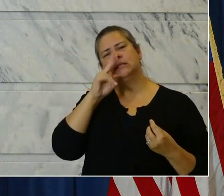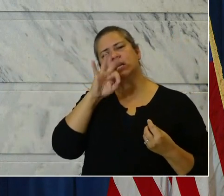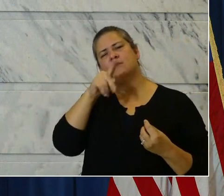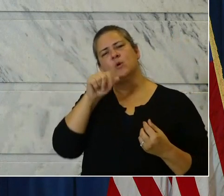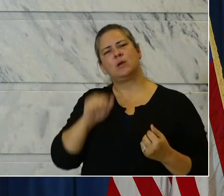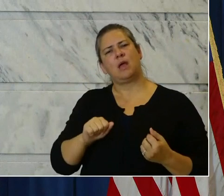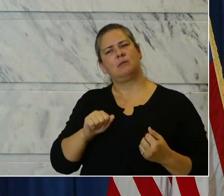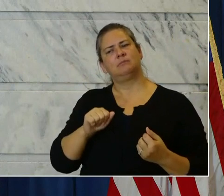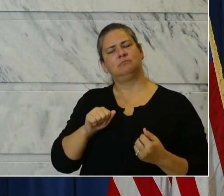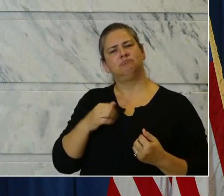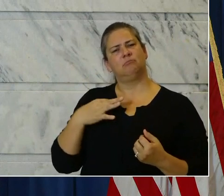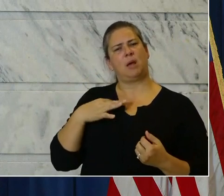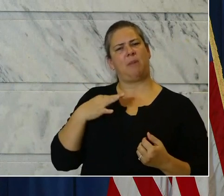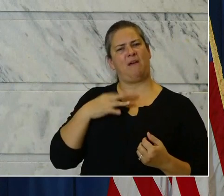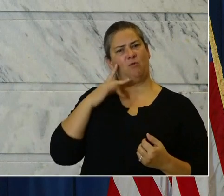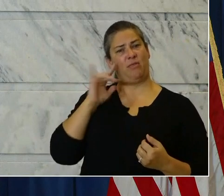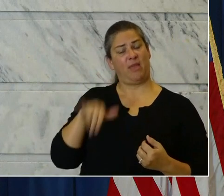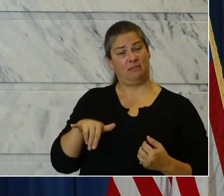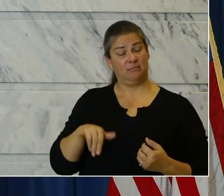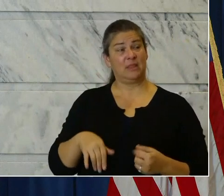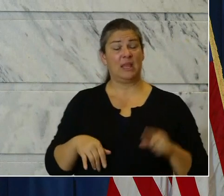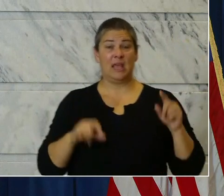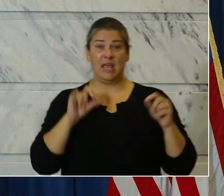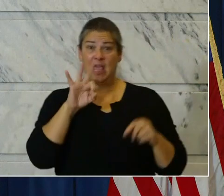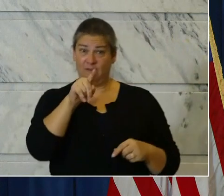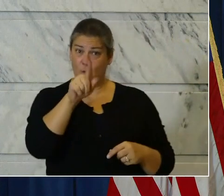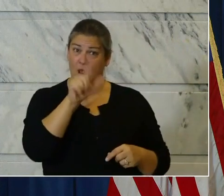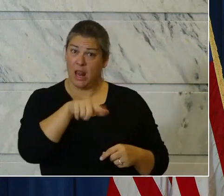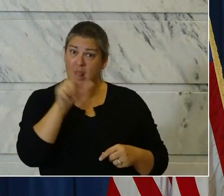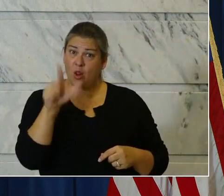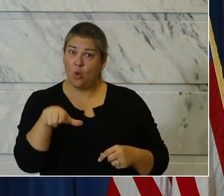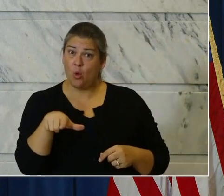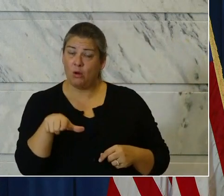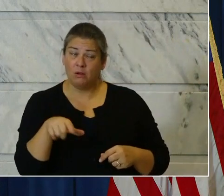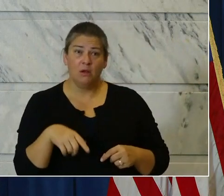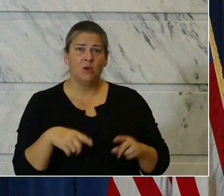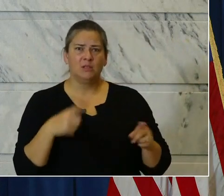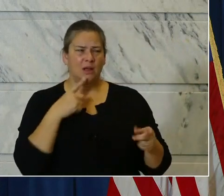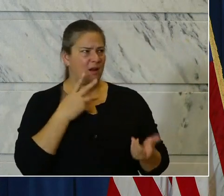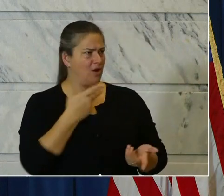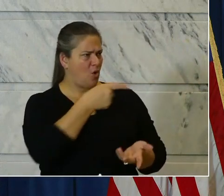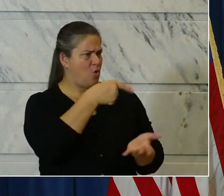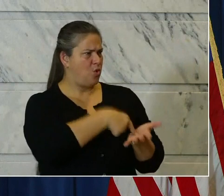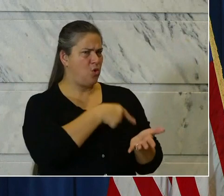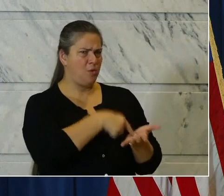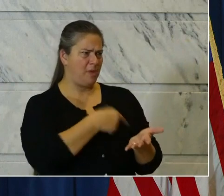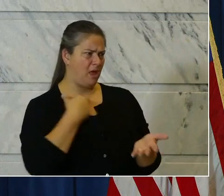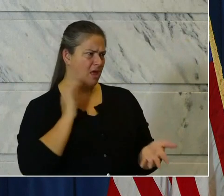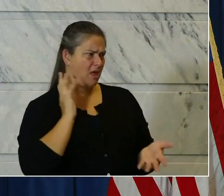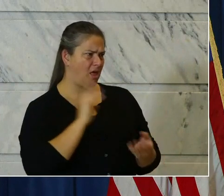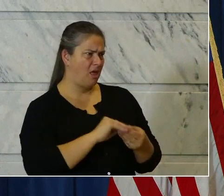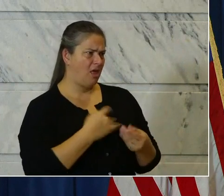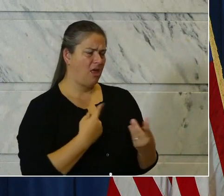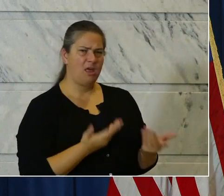DOT GOV. TO SEE IF YOU MEET THE QUALIFICATIONS IF YOUR LANDLORD OUTSIDE OF JEFFERSON COUNTY